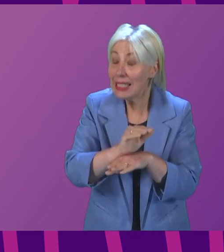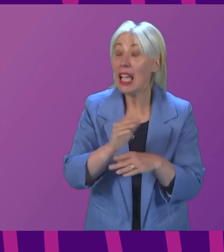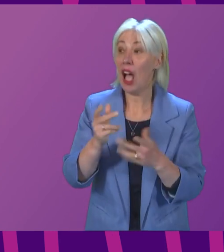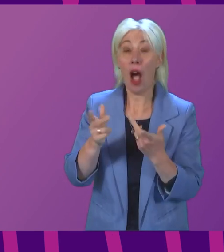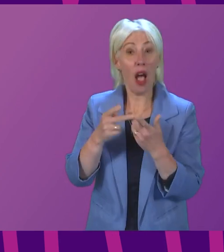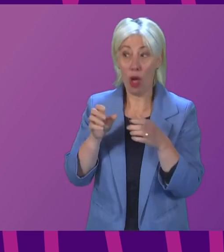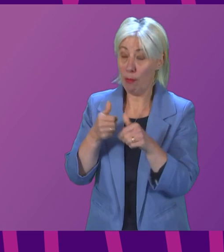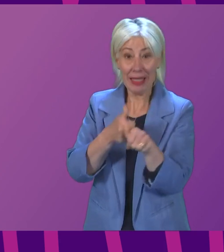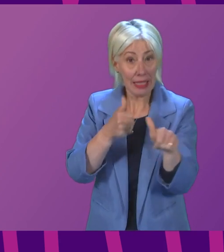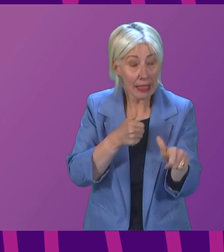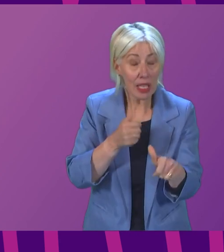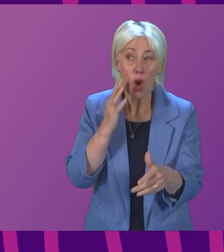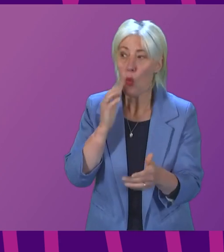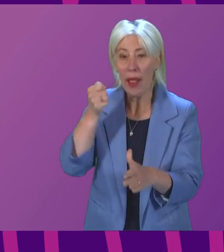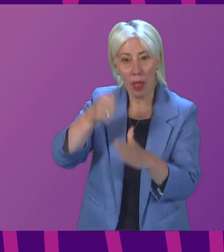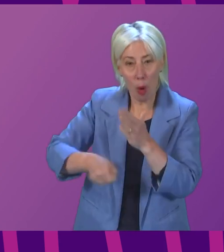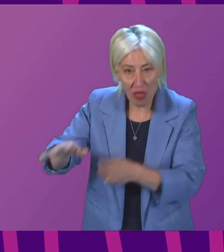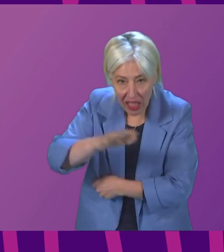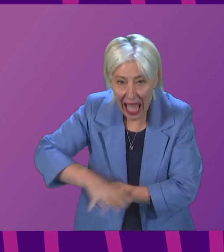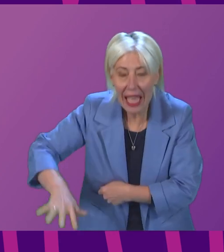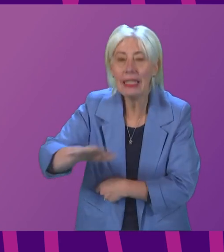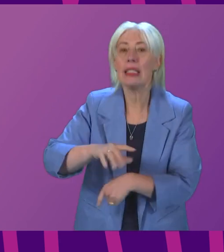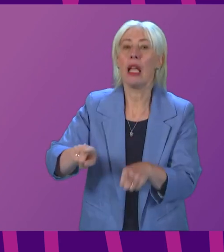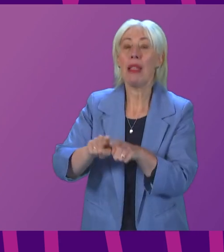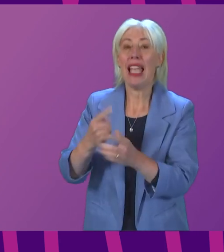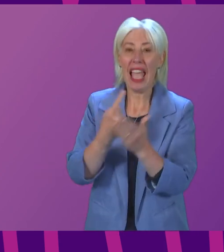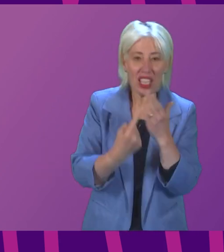was acquired, and the information will enable individuals and communities to identify and